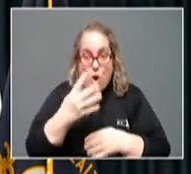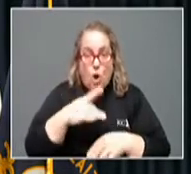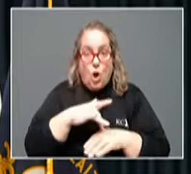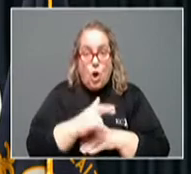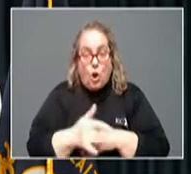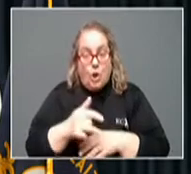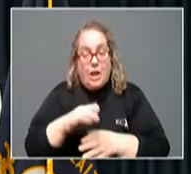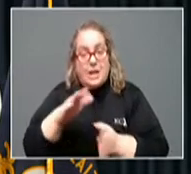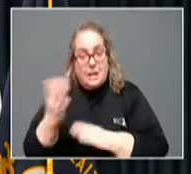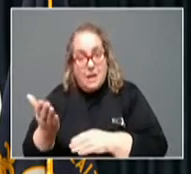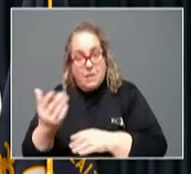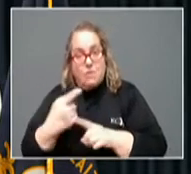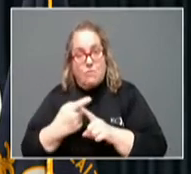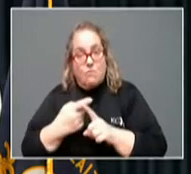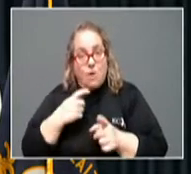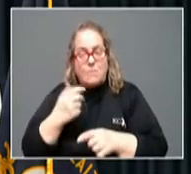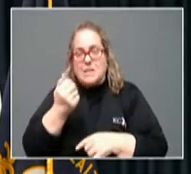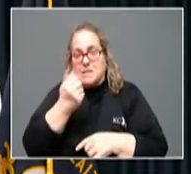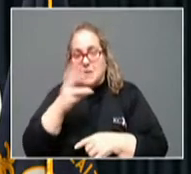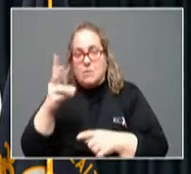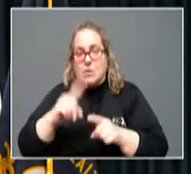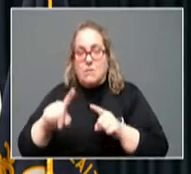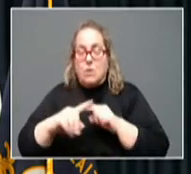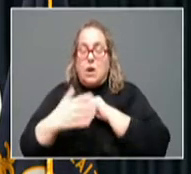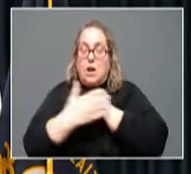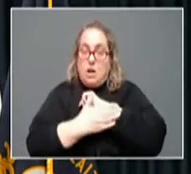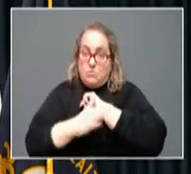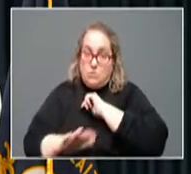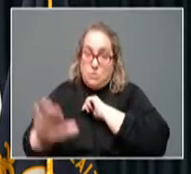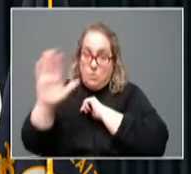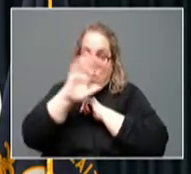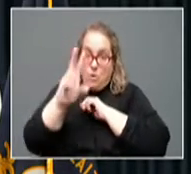multiple countries around the world, every single one of the mothers was